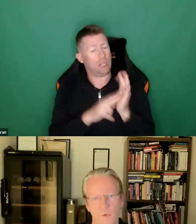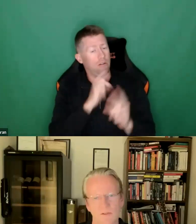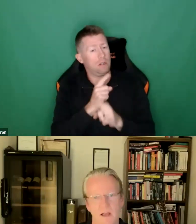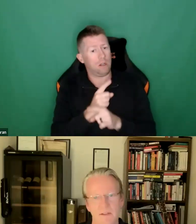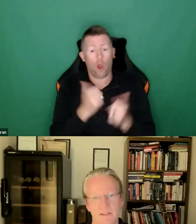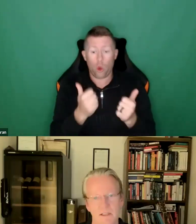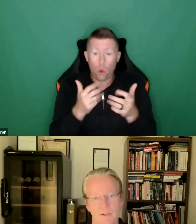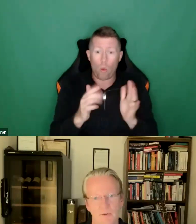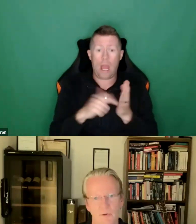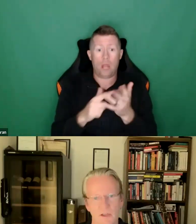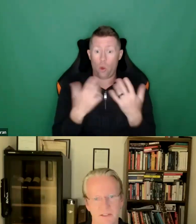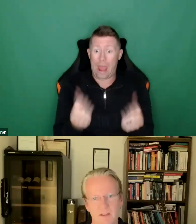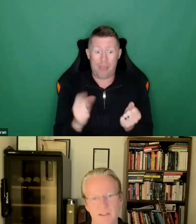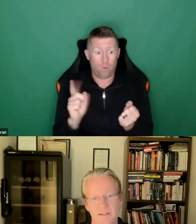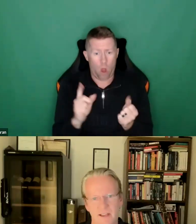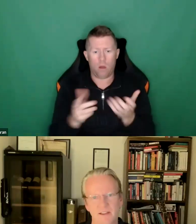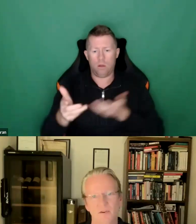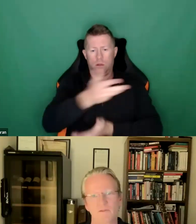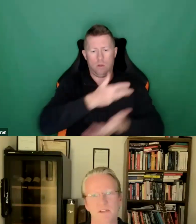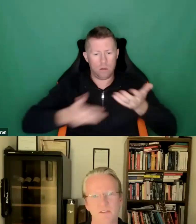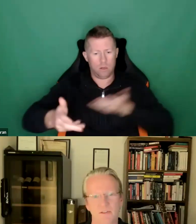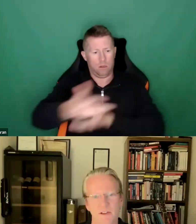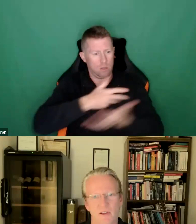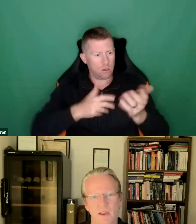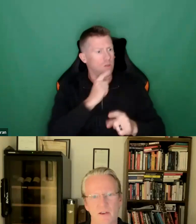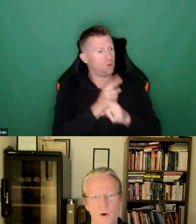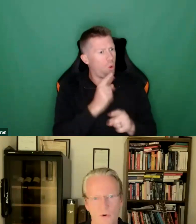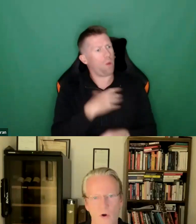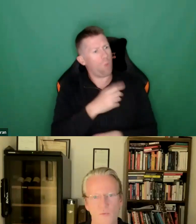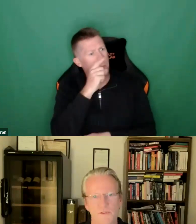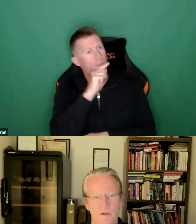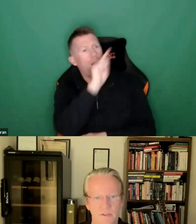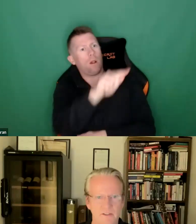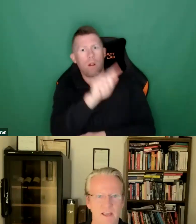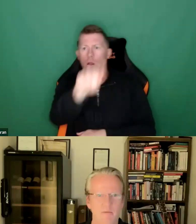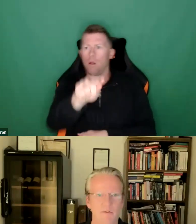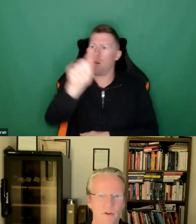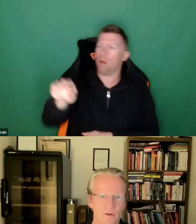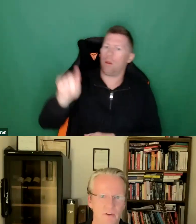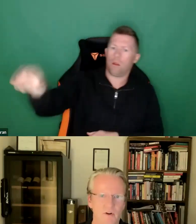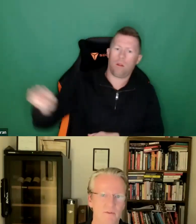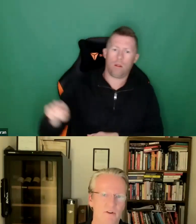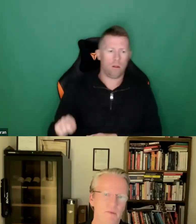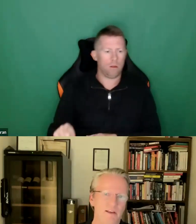are not putting forward any ideas that we expect somebody else to come up with the solution and